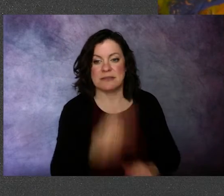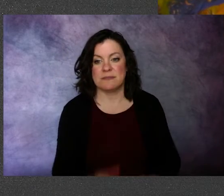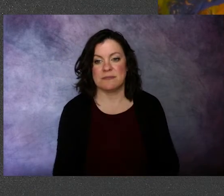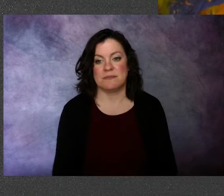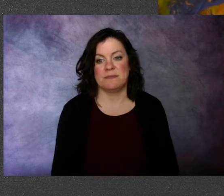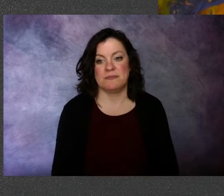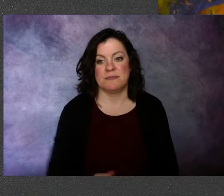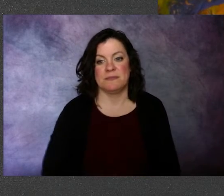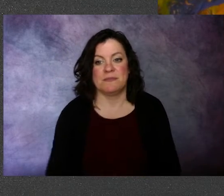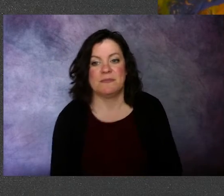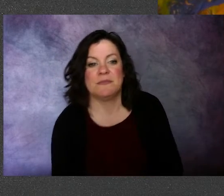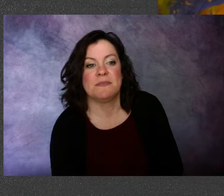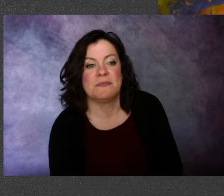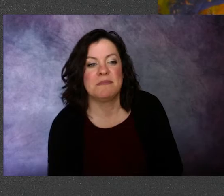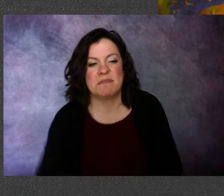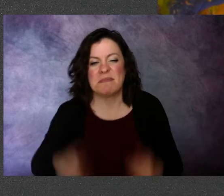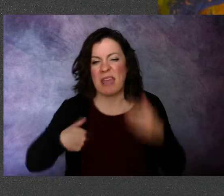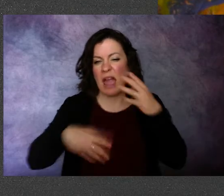I should probably close this up so I know where my line is.